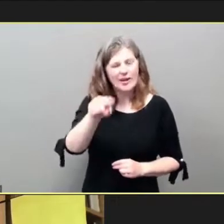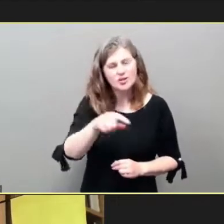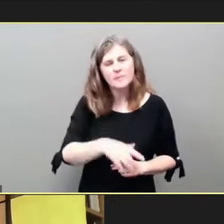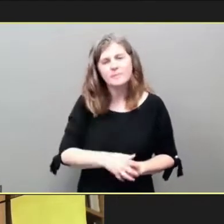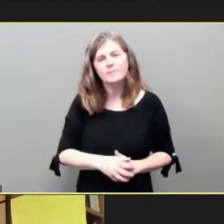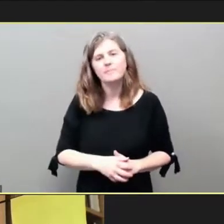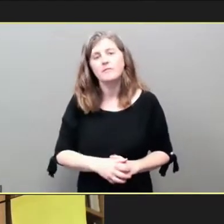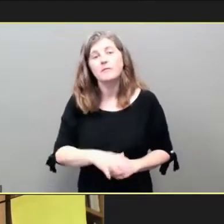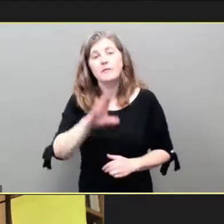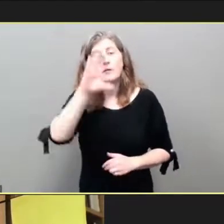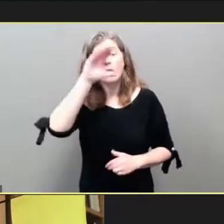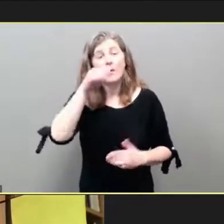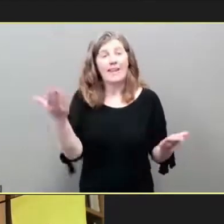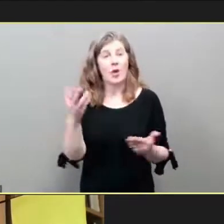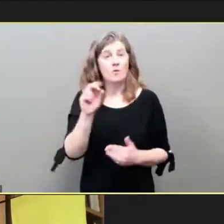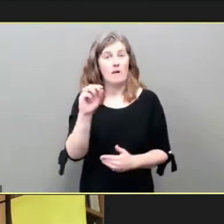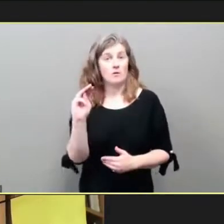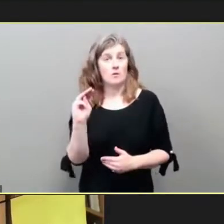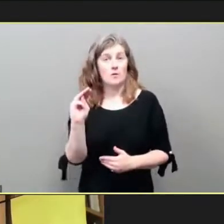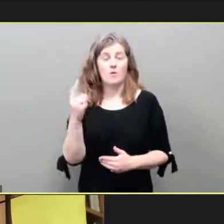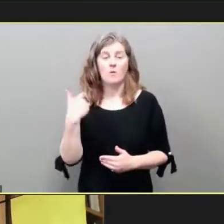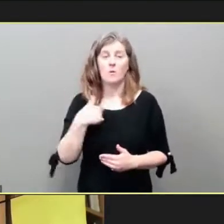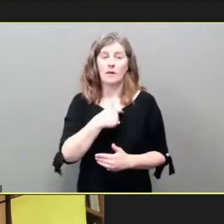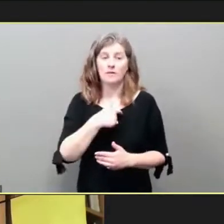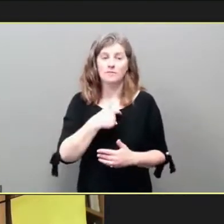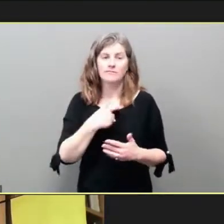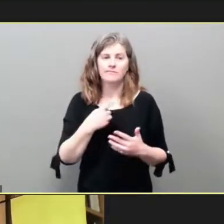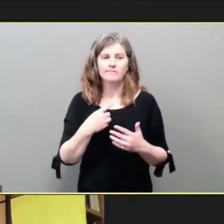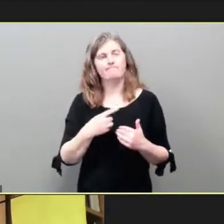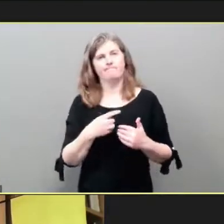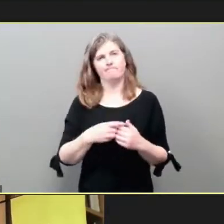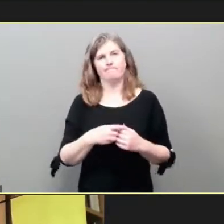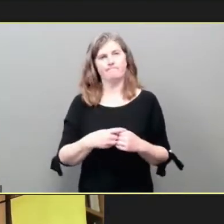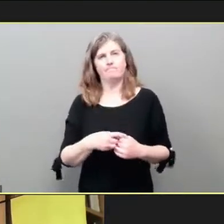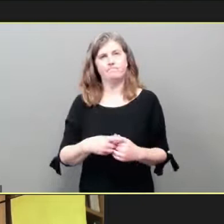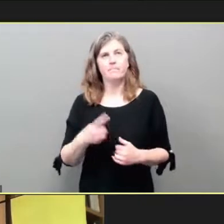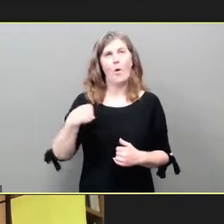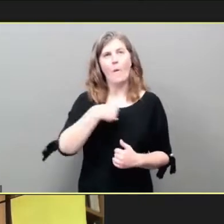know, new Mexico is one of the, well, I would say we probably have the best